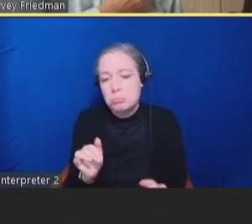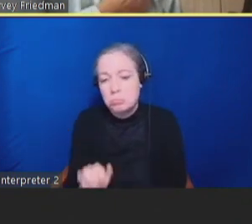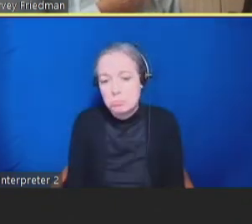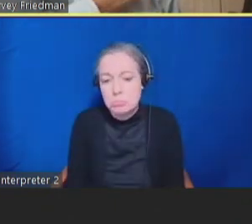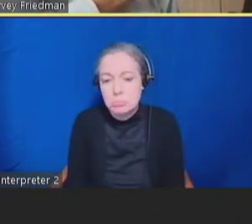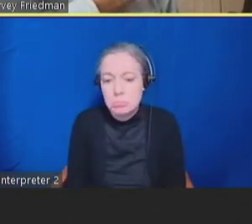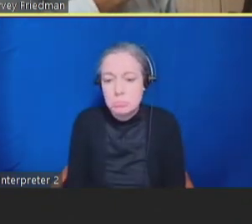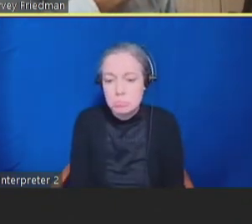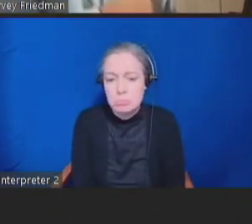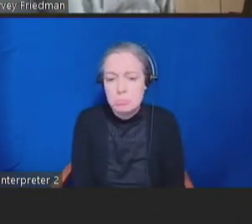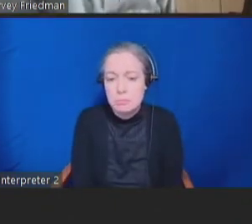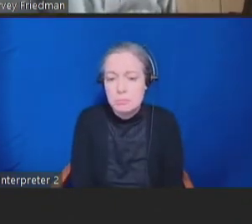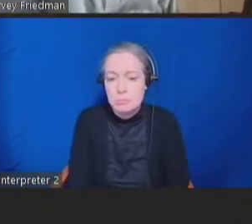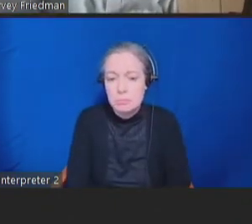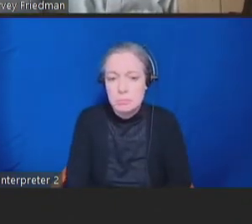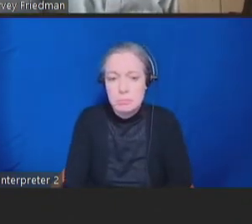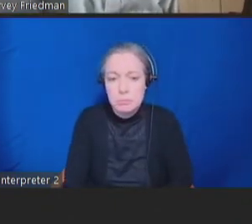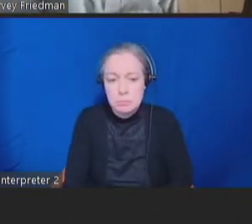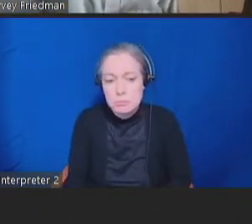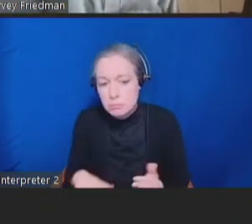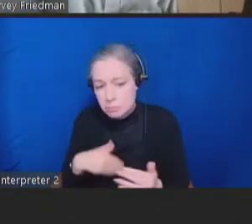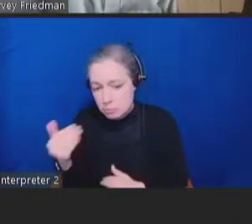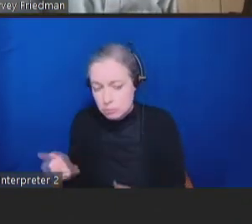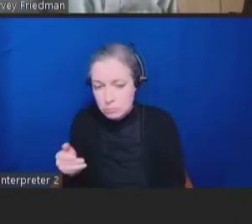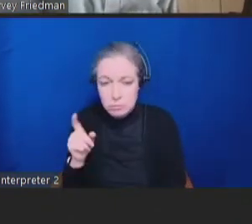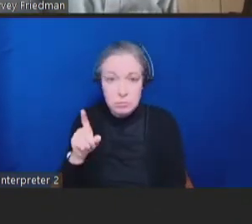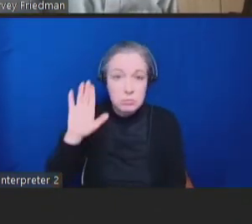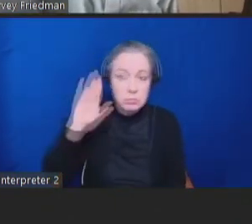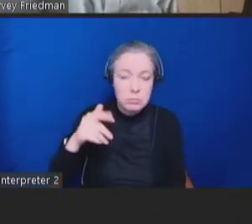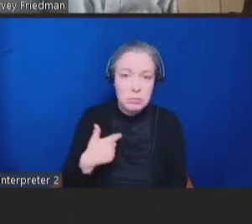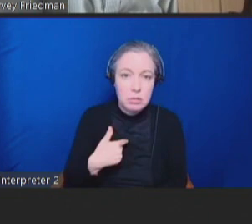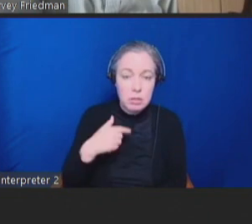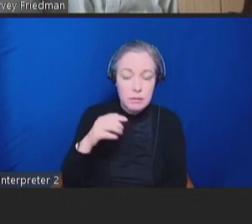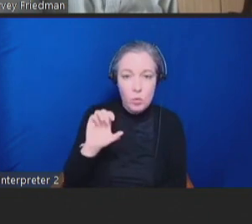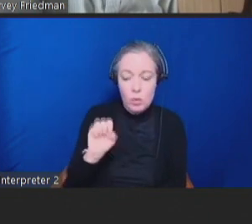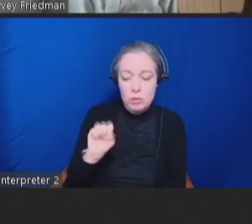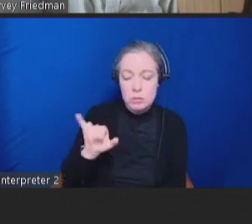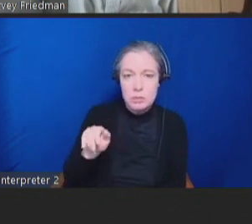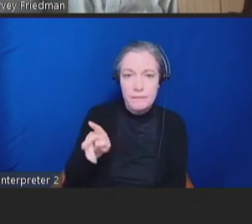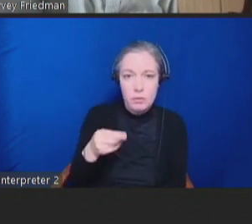Lorenzo Giacani: For the syphilis vaccine, again,